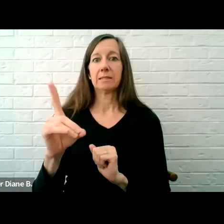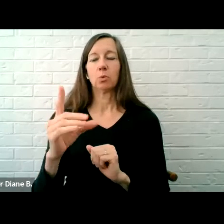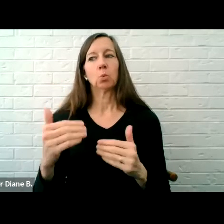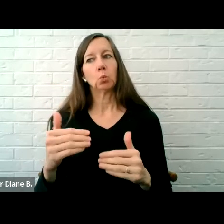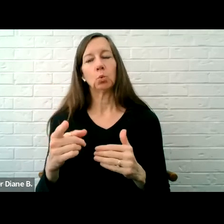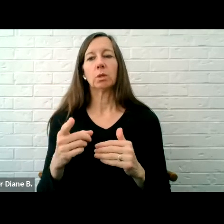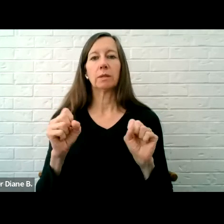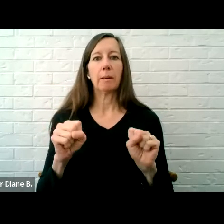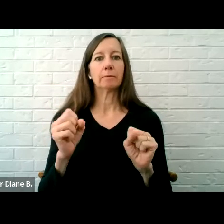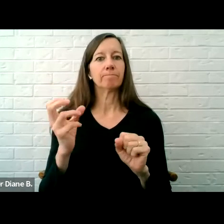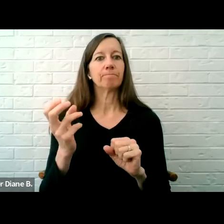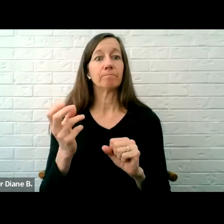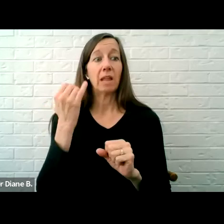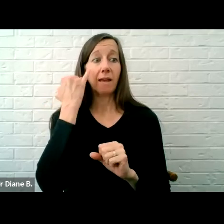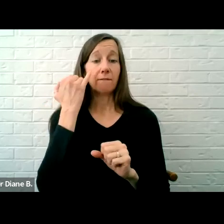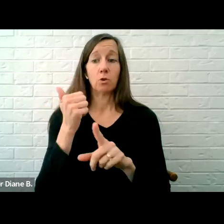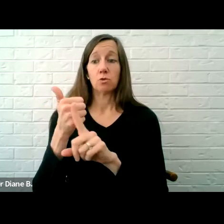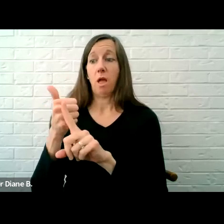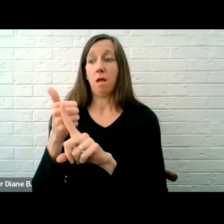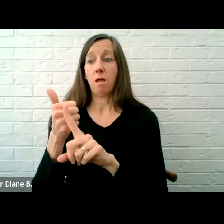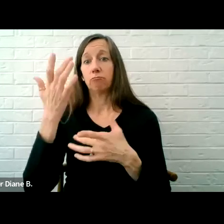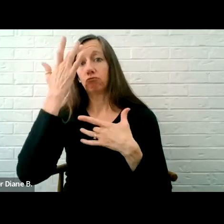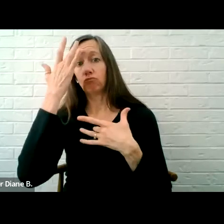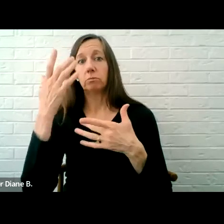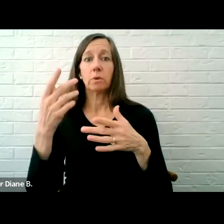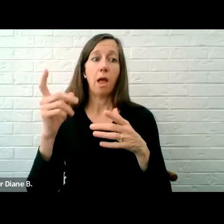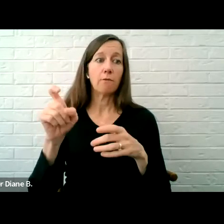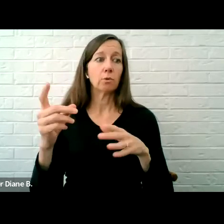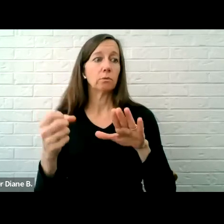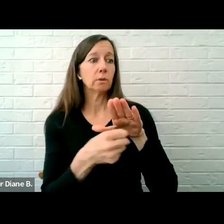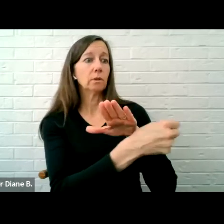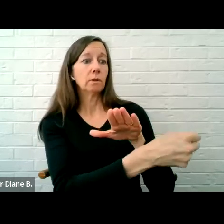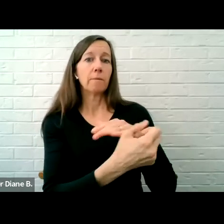a rehab facility, if there's been some kind of health situation or some other